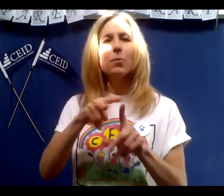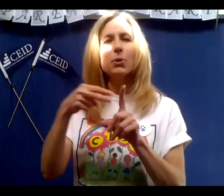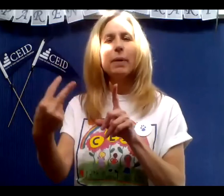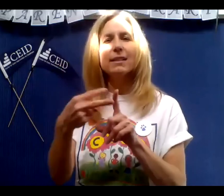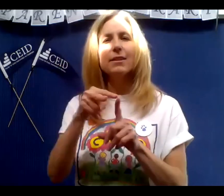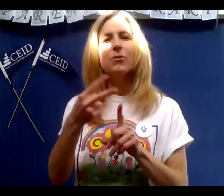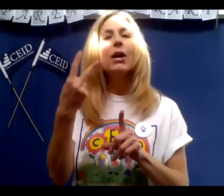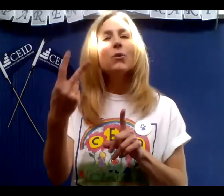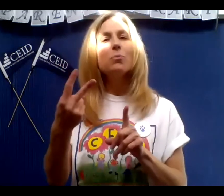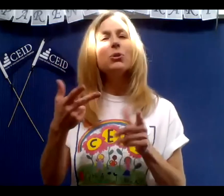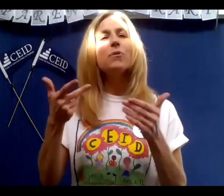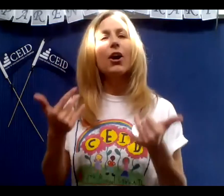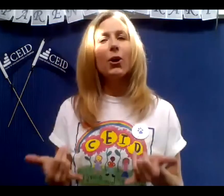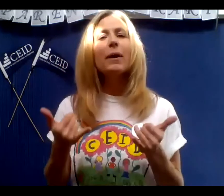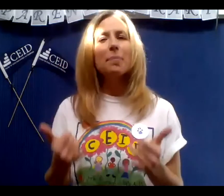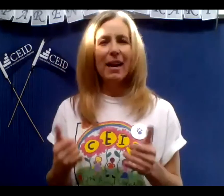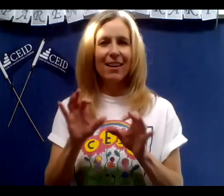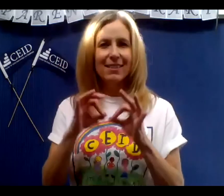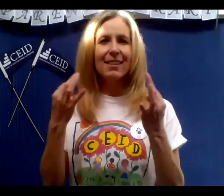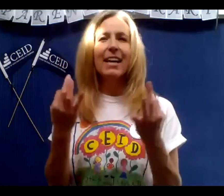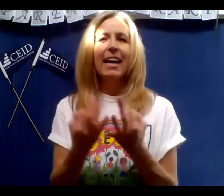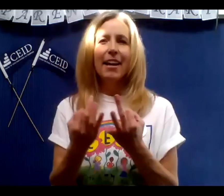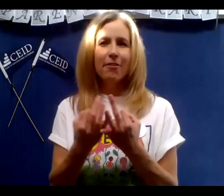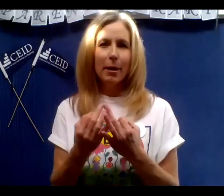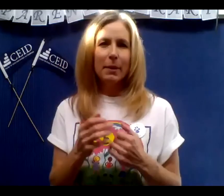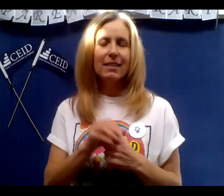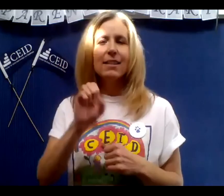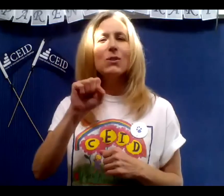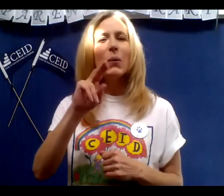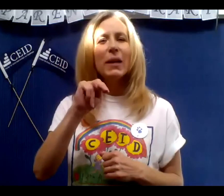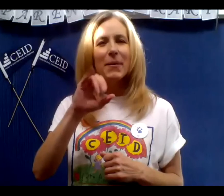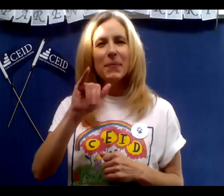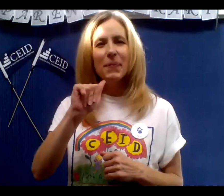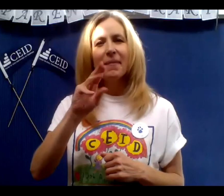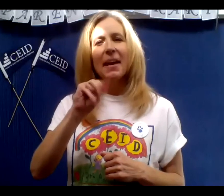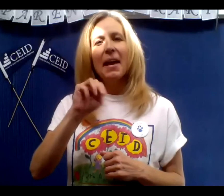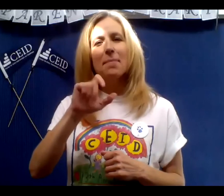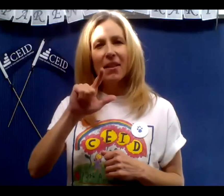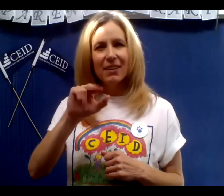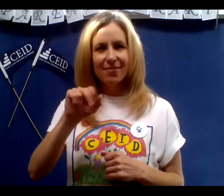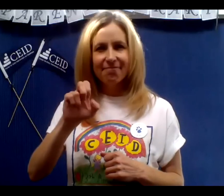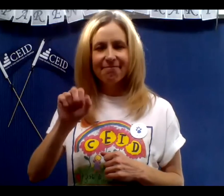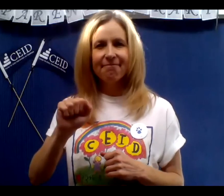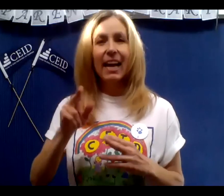the perspective from two of our current parents and families, Sonia and Melvin.